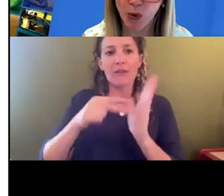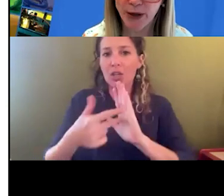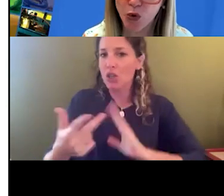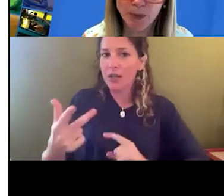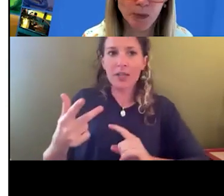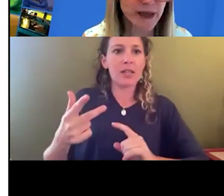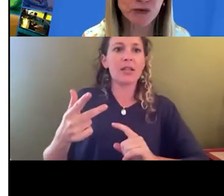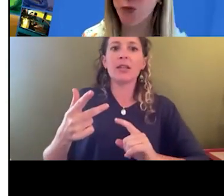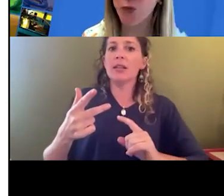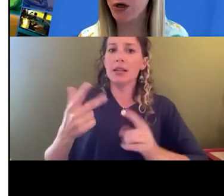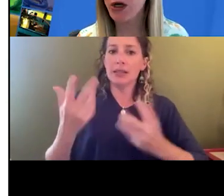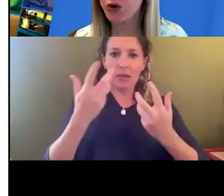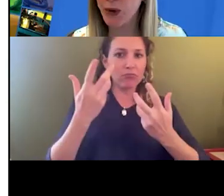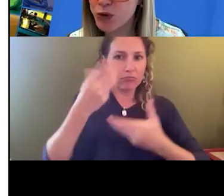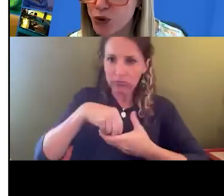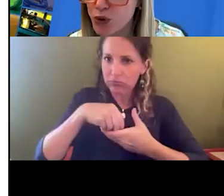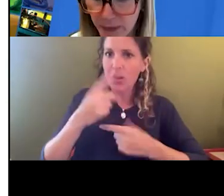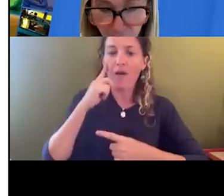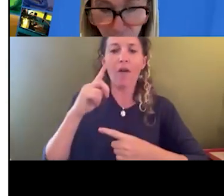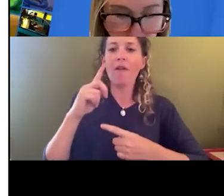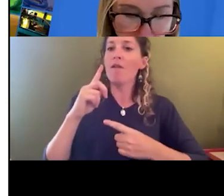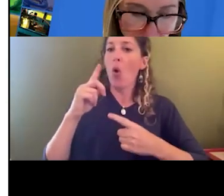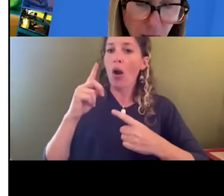incorporated for greater transparency.